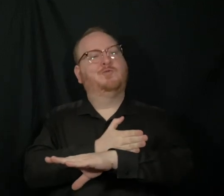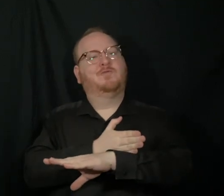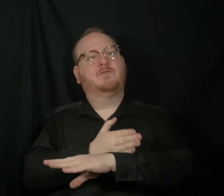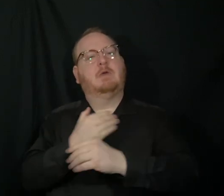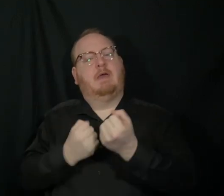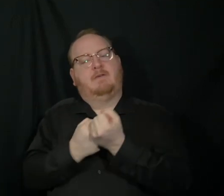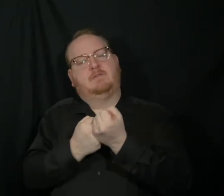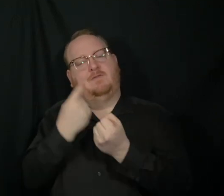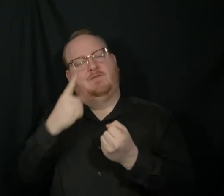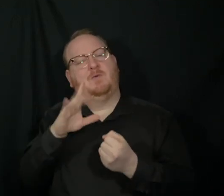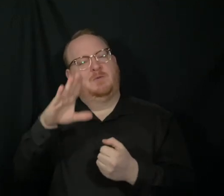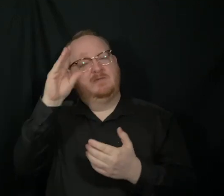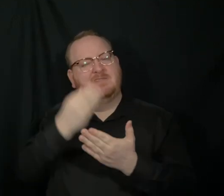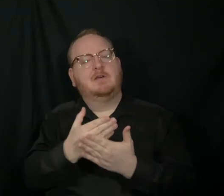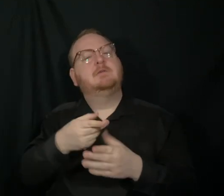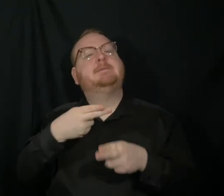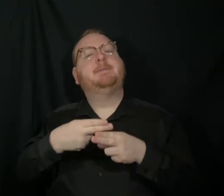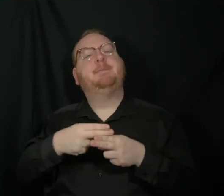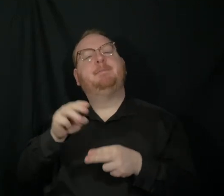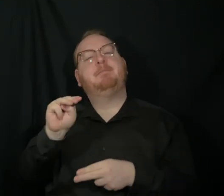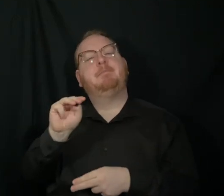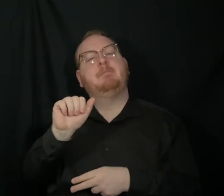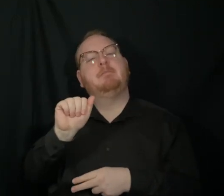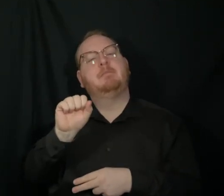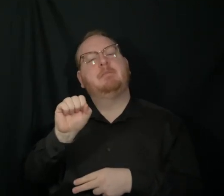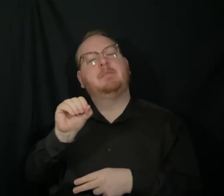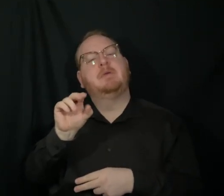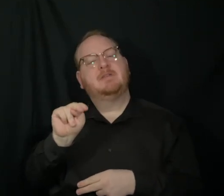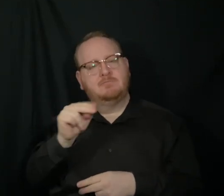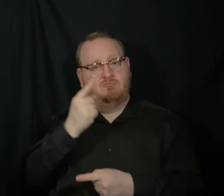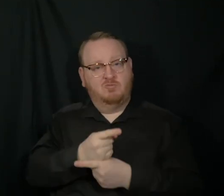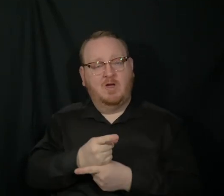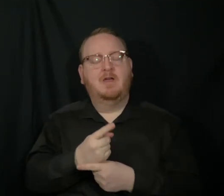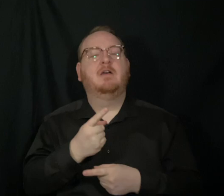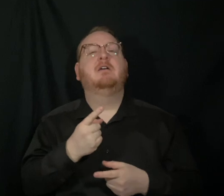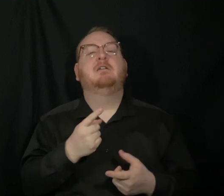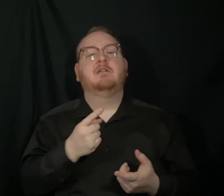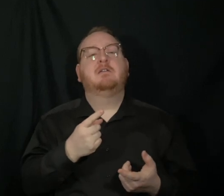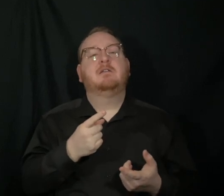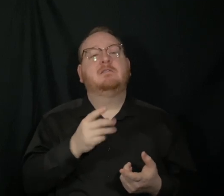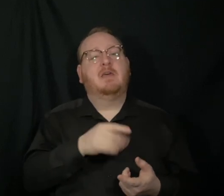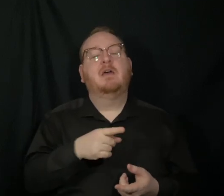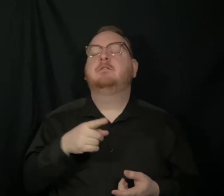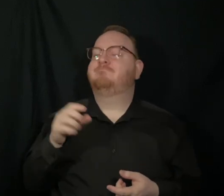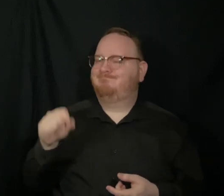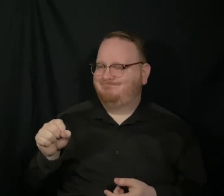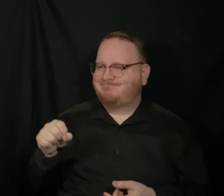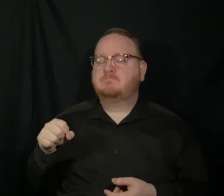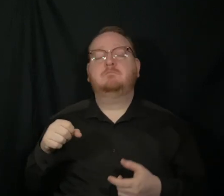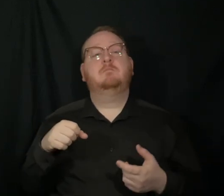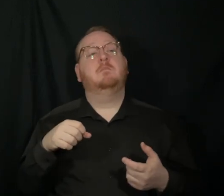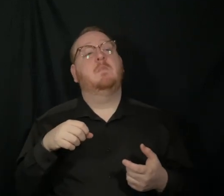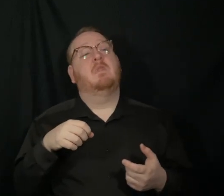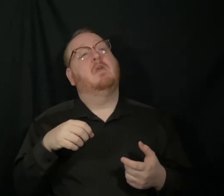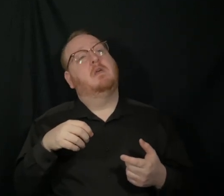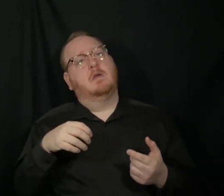the parents that are listening today. For me, I think it was more of a, it wasn't, it was more subtle. I didn't